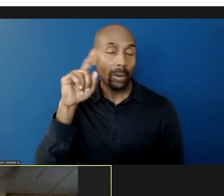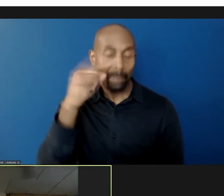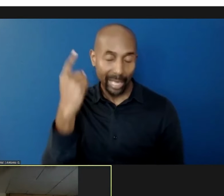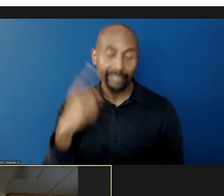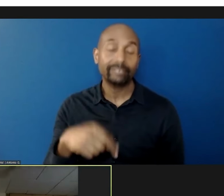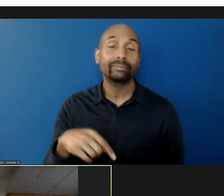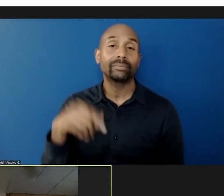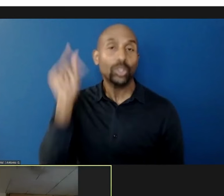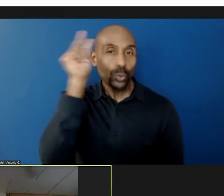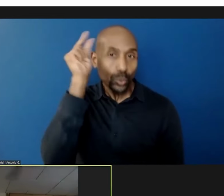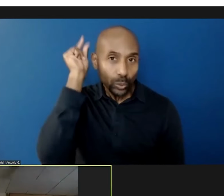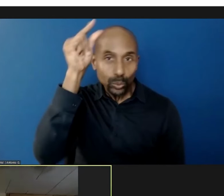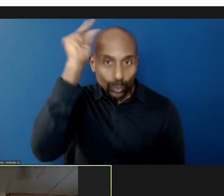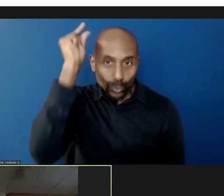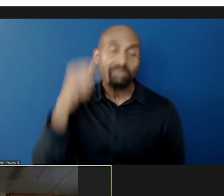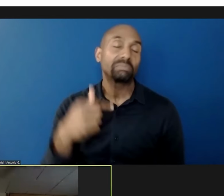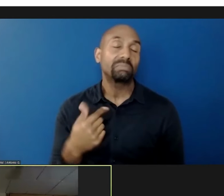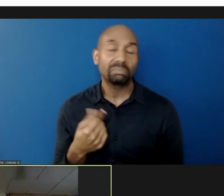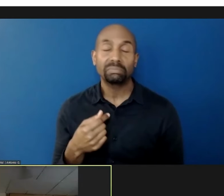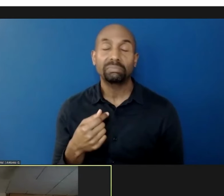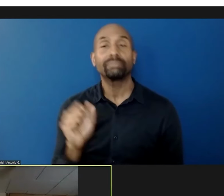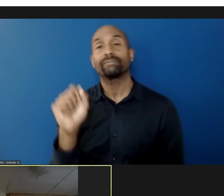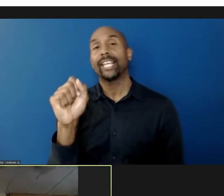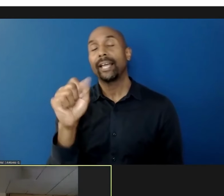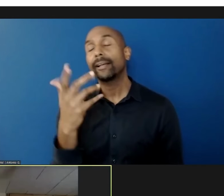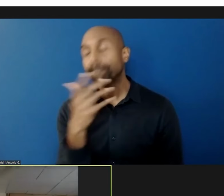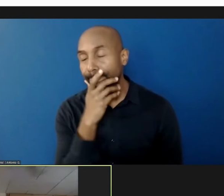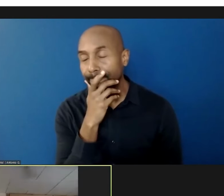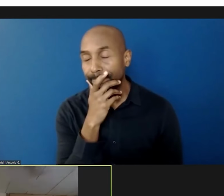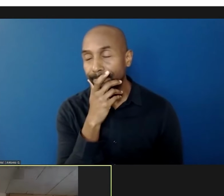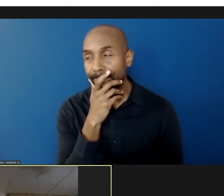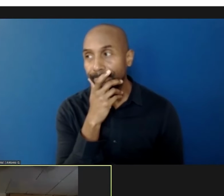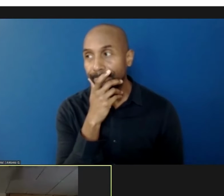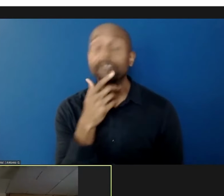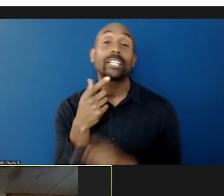short hair, cut low. Yeah, it's good that you say from my part of the world because